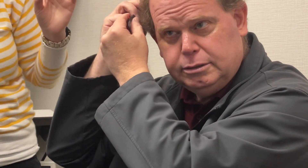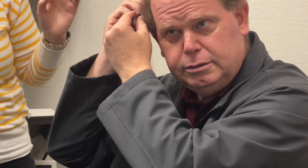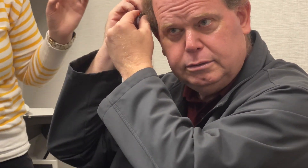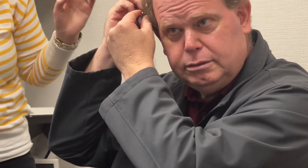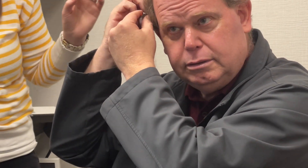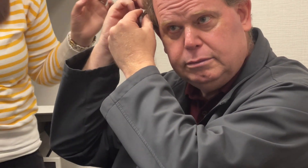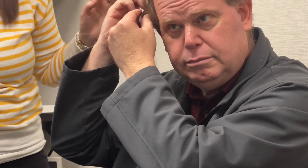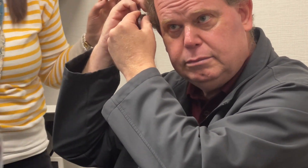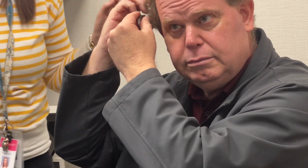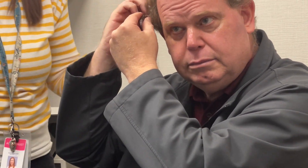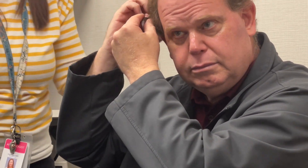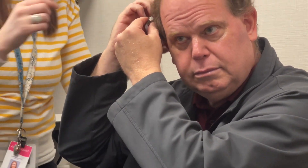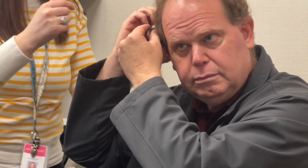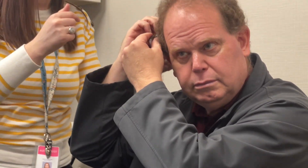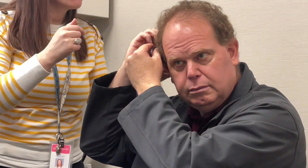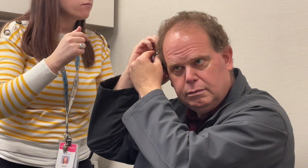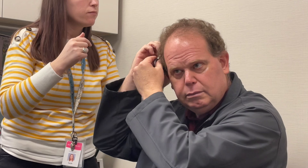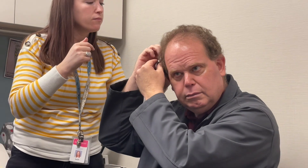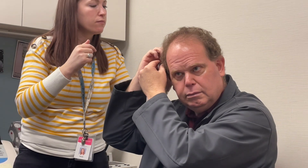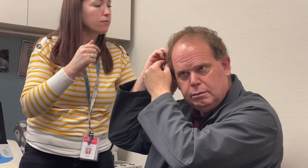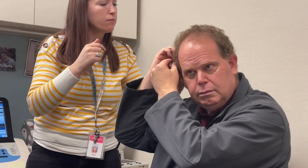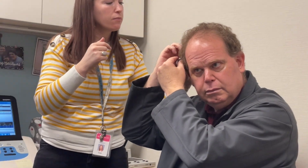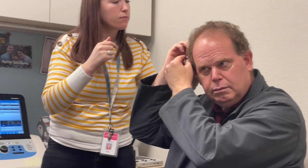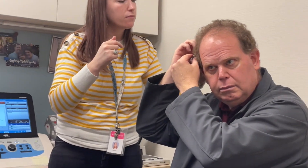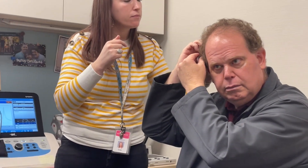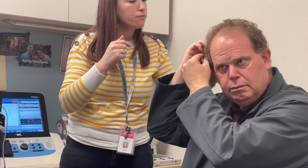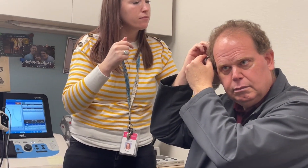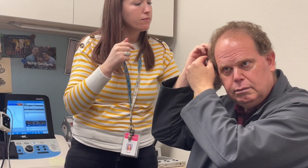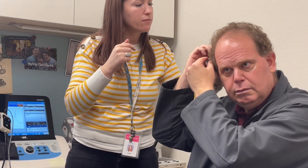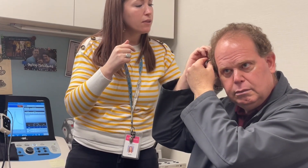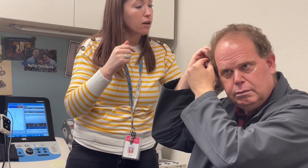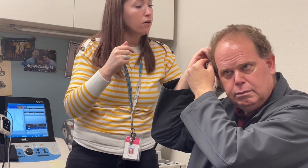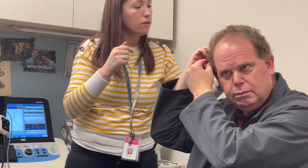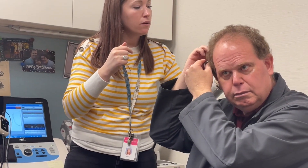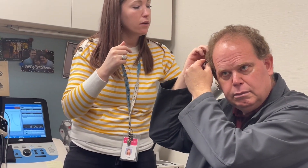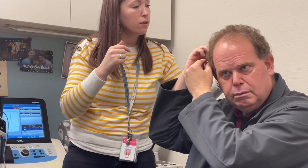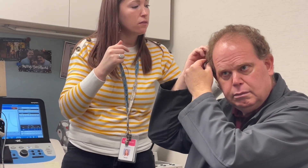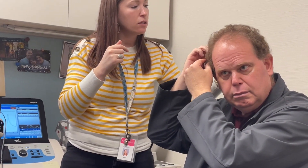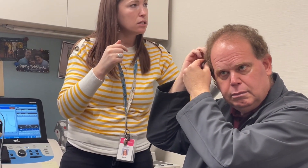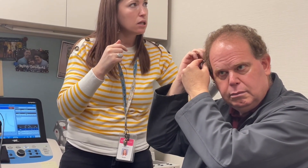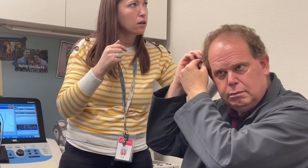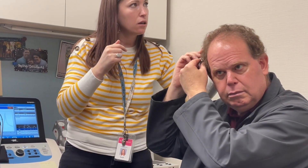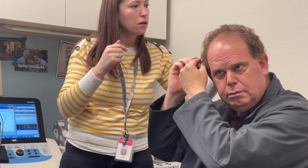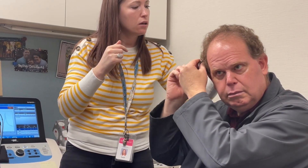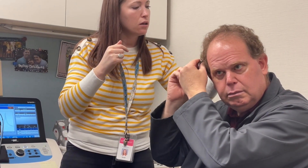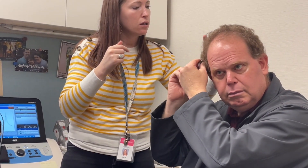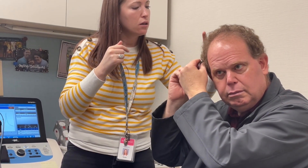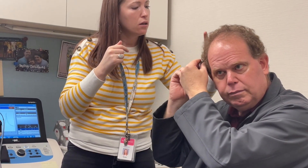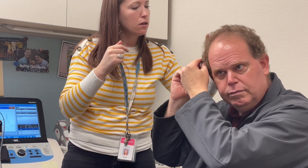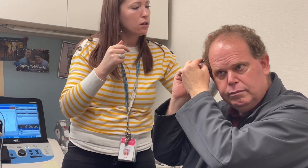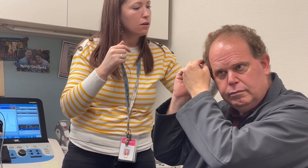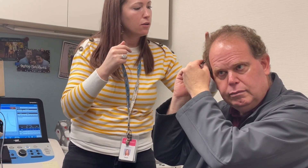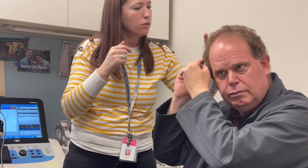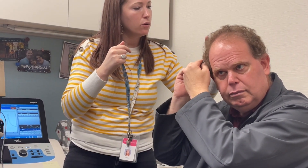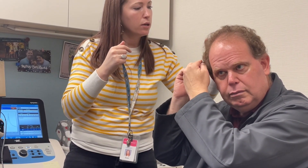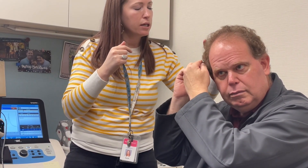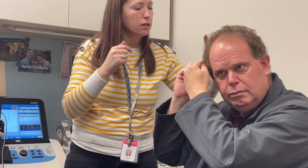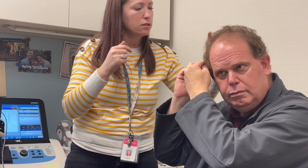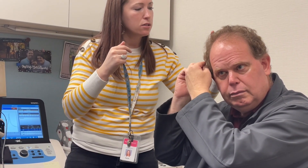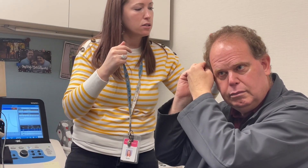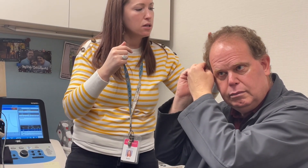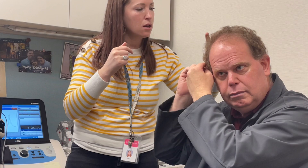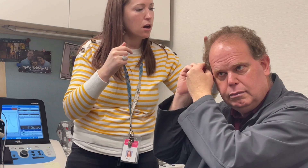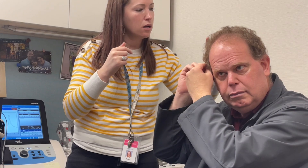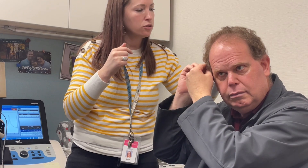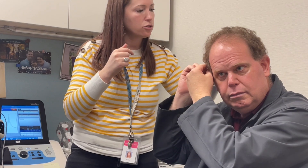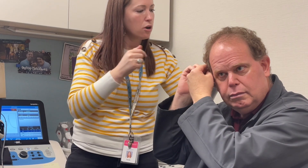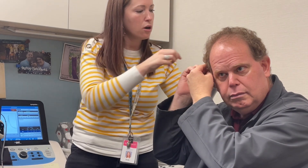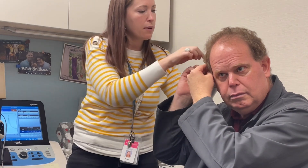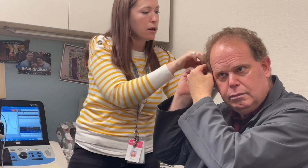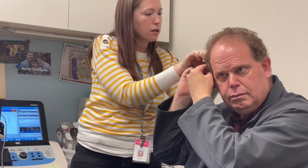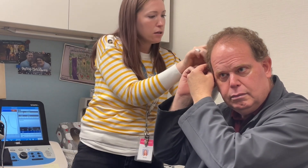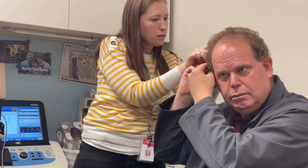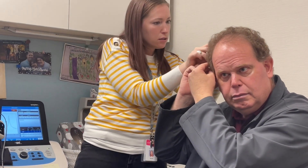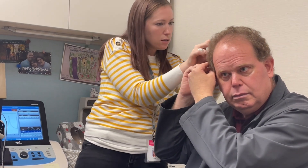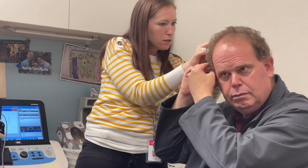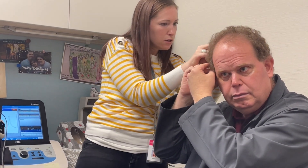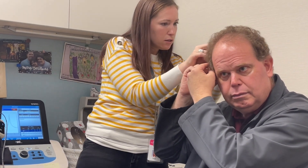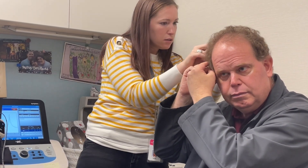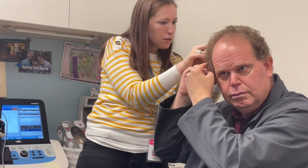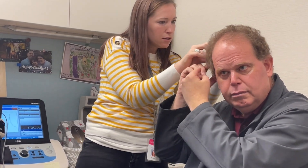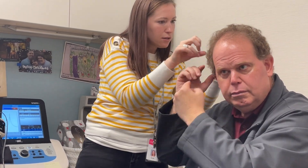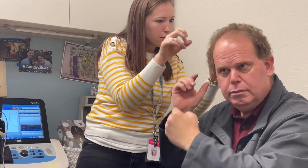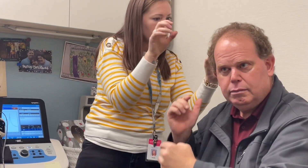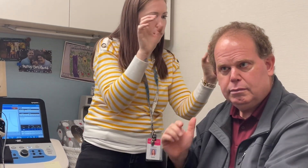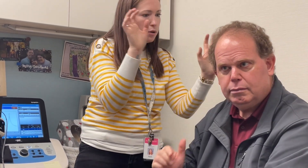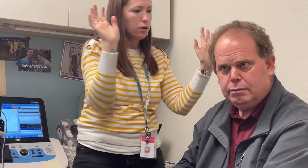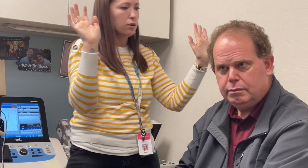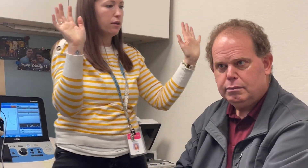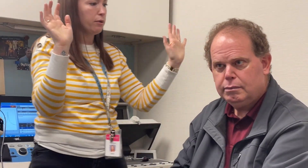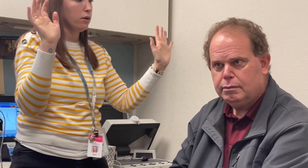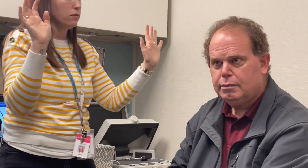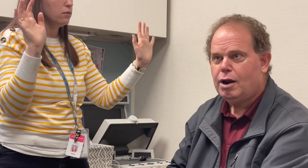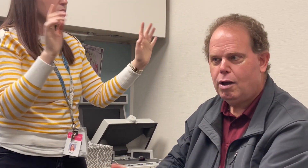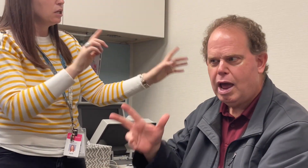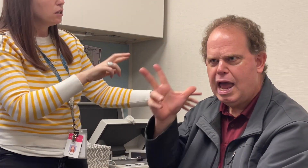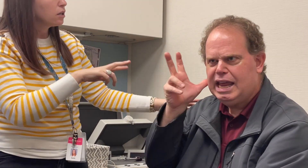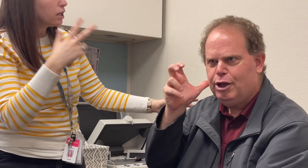more here you go here you go stick it's just not a strong magnet oh there we go I hear